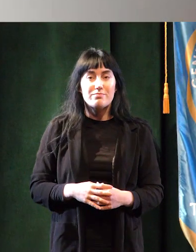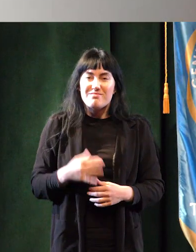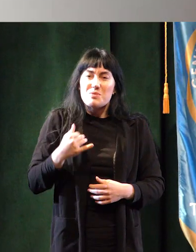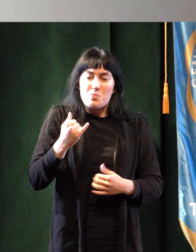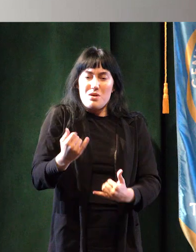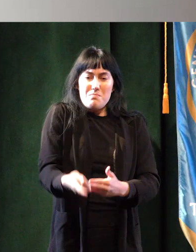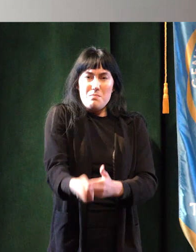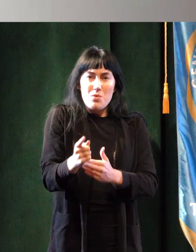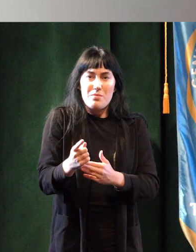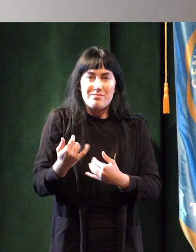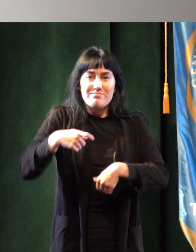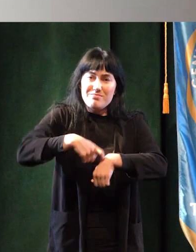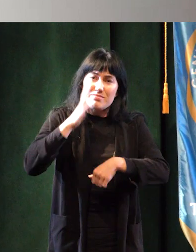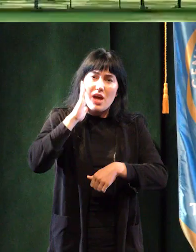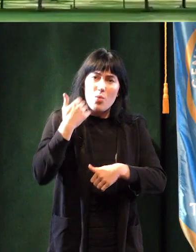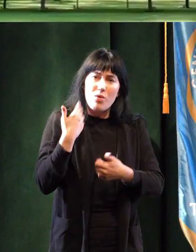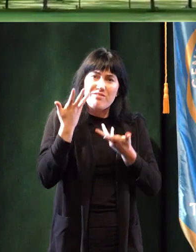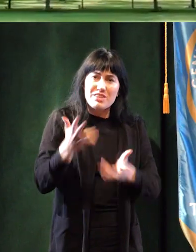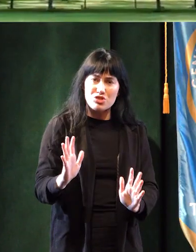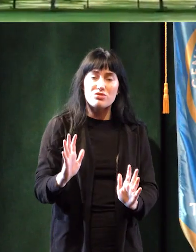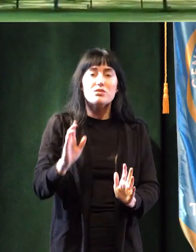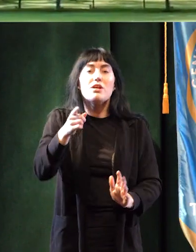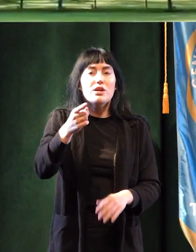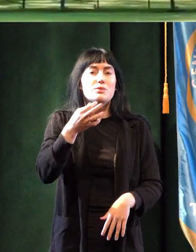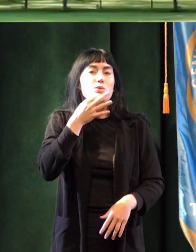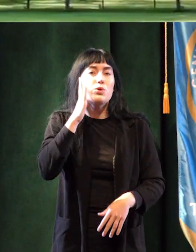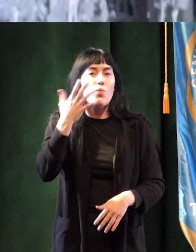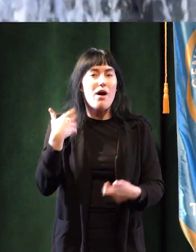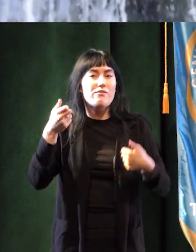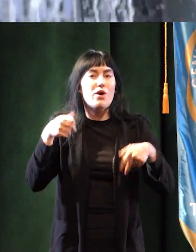single moment in time it will pass and you will have the opportunity to step